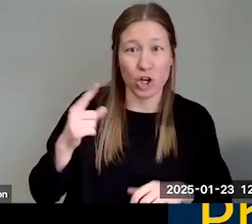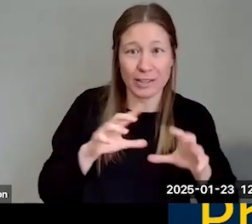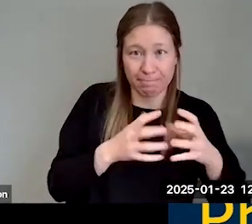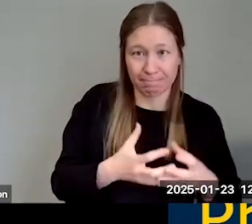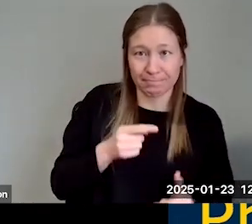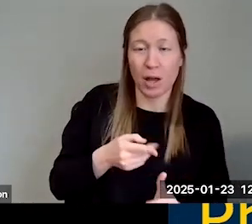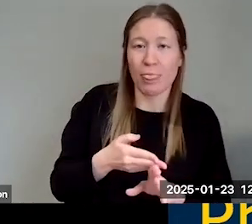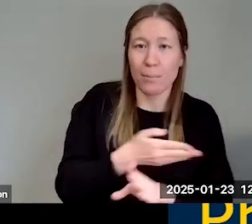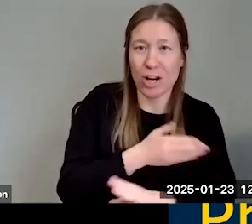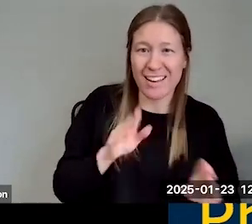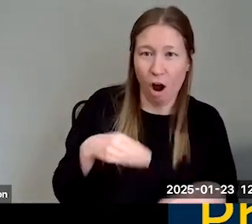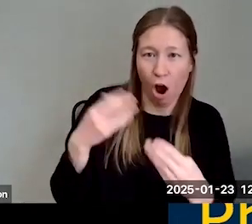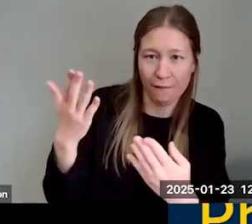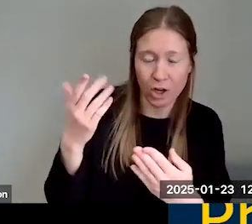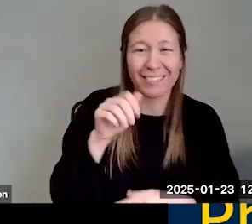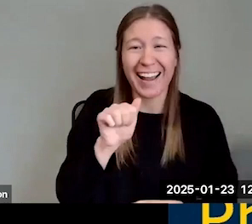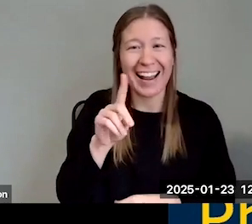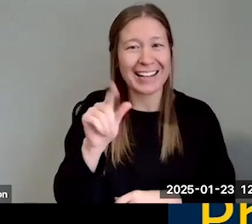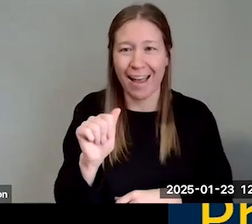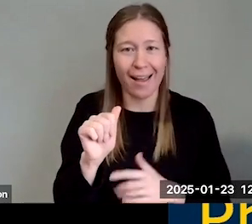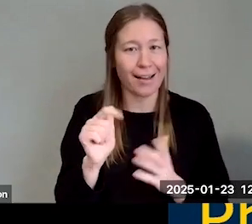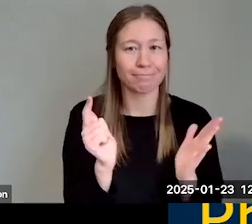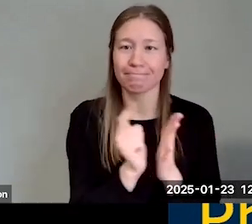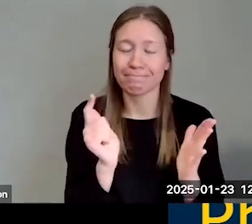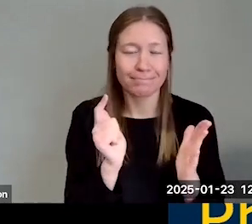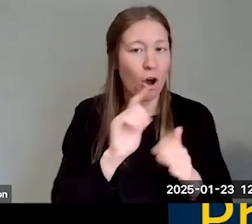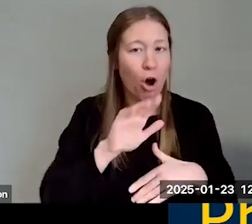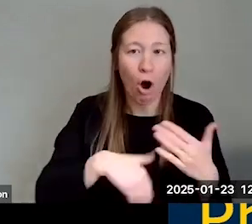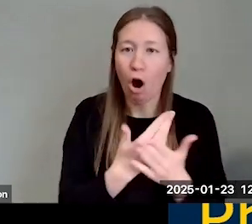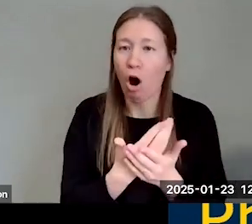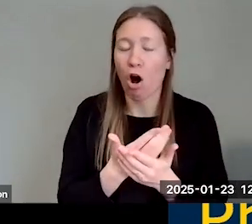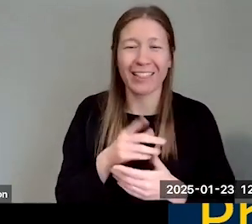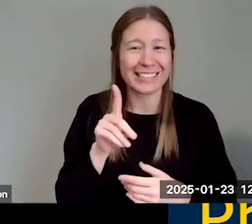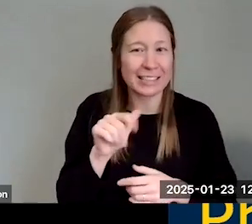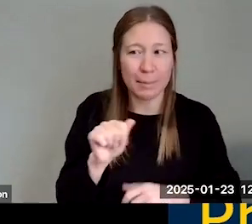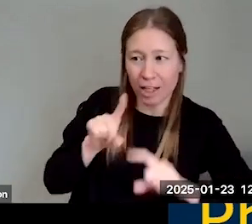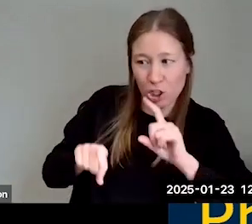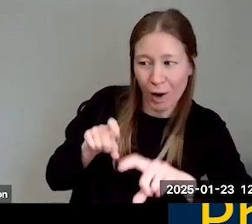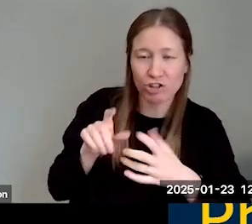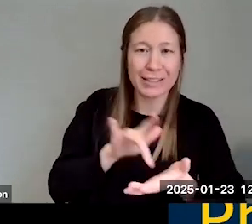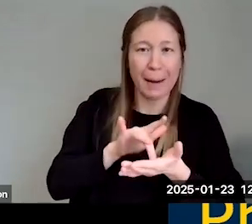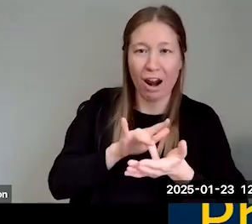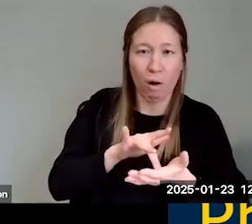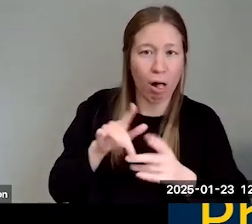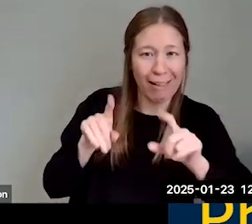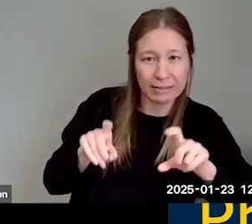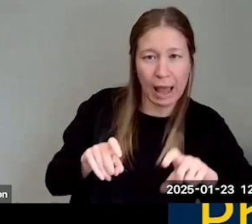the ADA prohibits all disability-related inquiries and medical exams, even if they're related to the job.